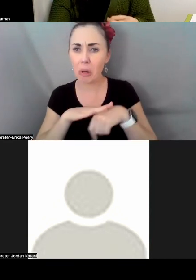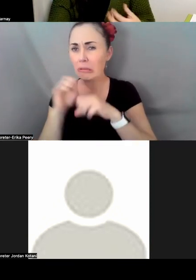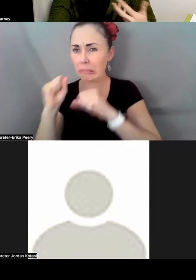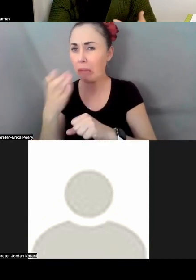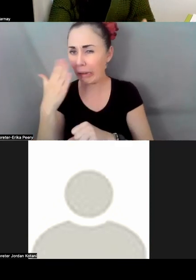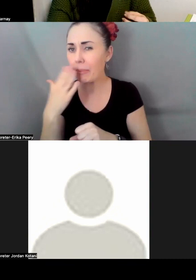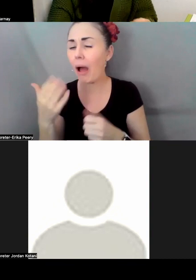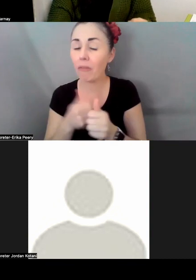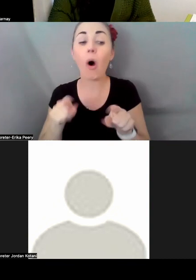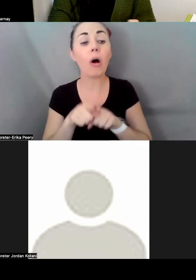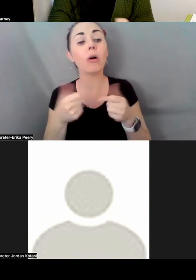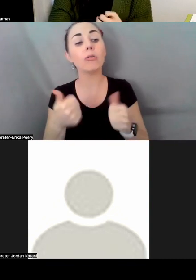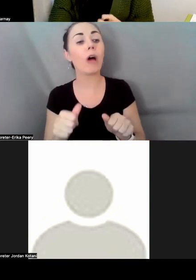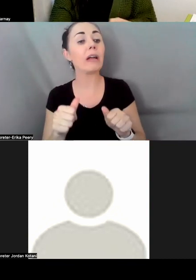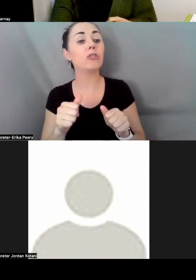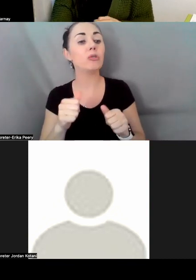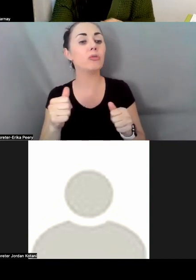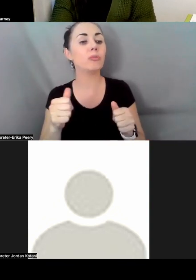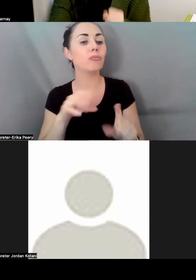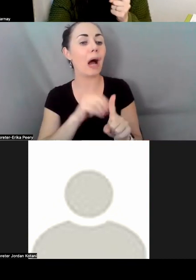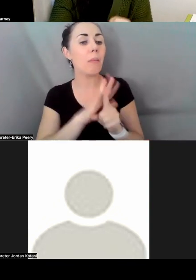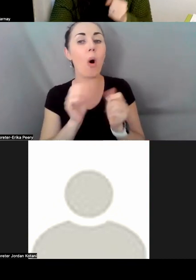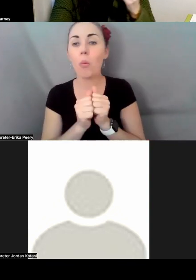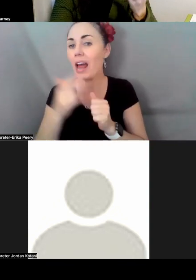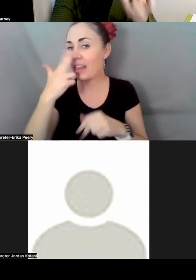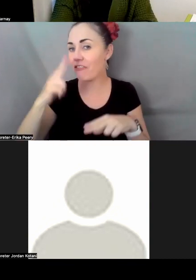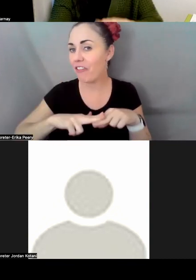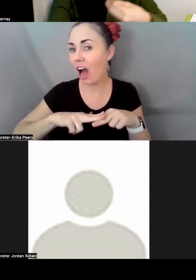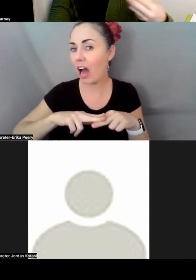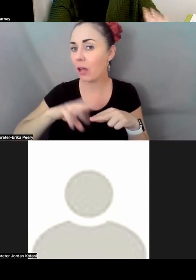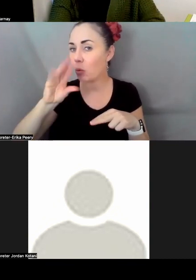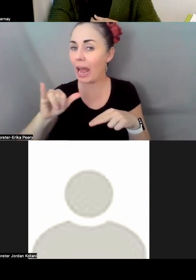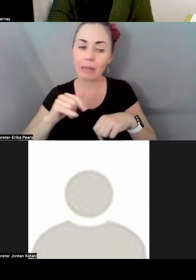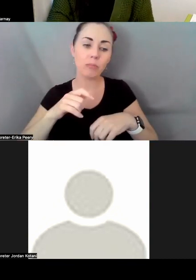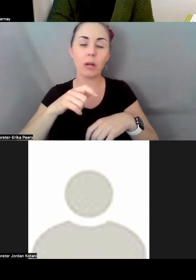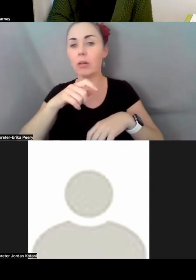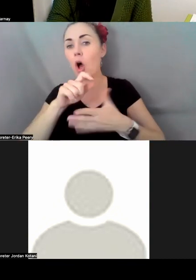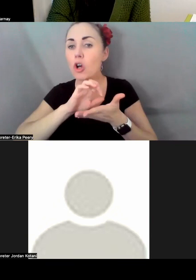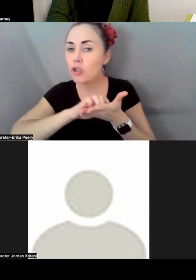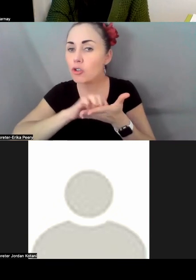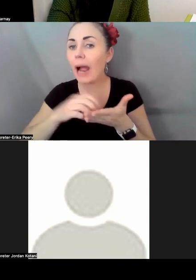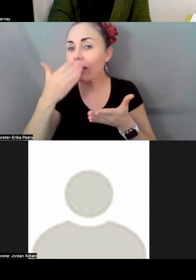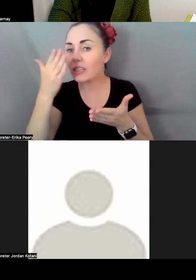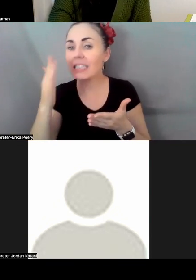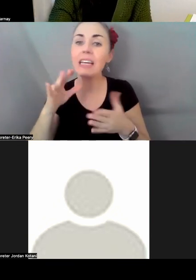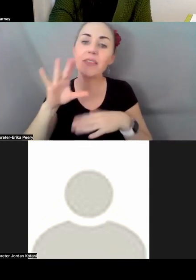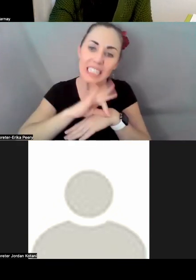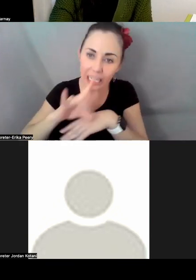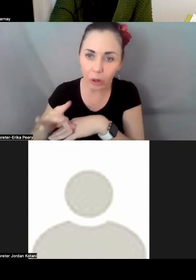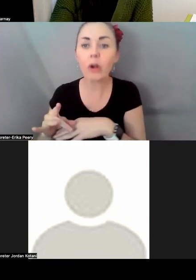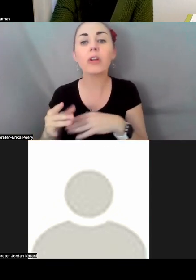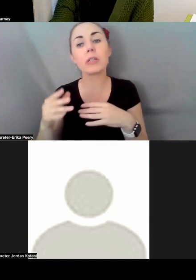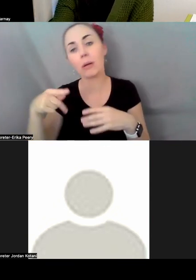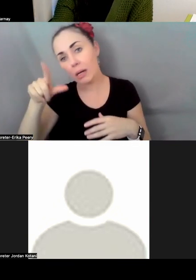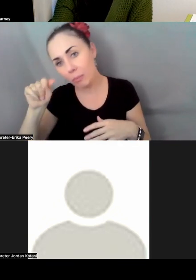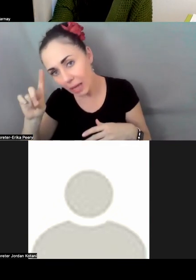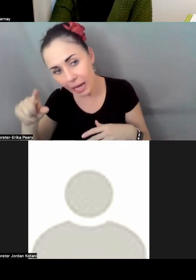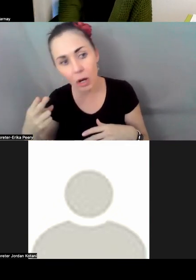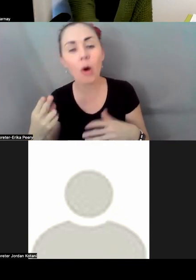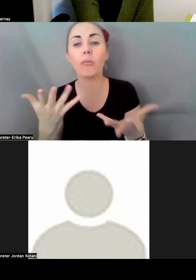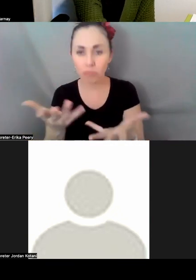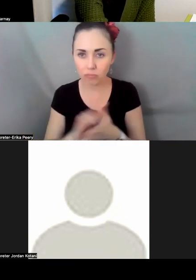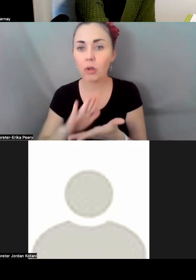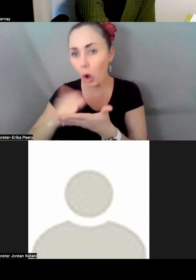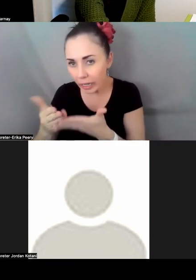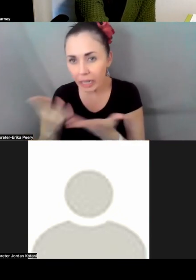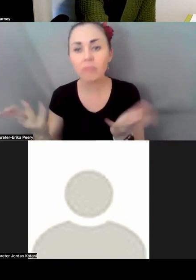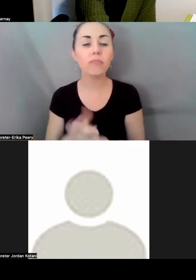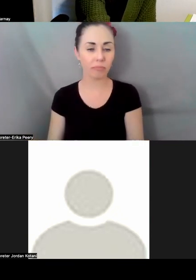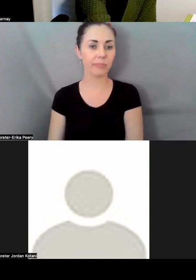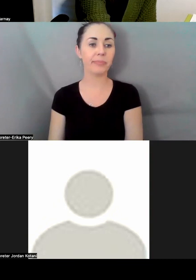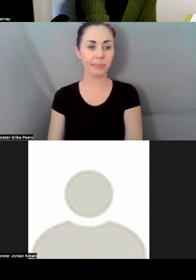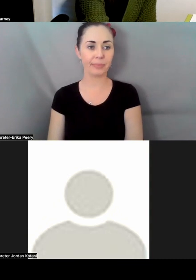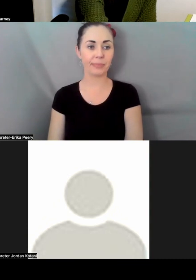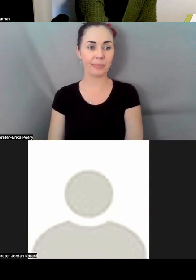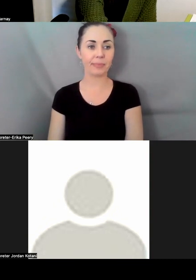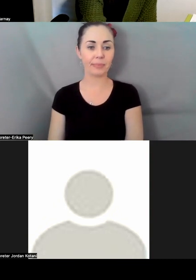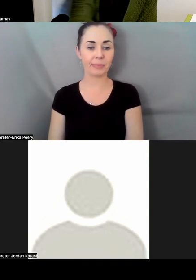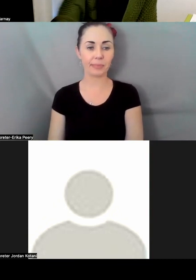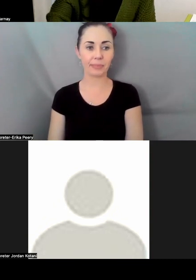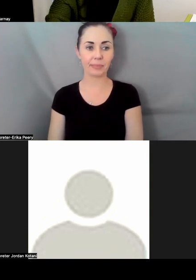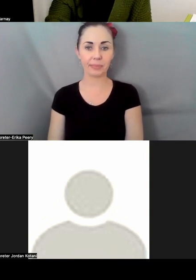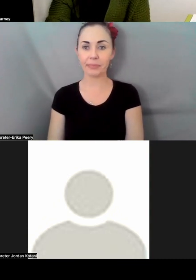introduce smell in fun ways. Stickers, Playdough, cooking, those kind of things. Our sense of sight,